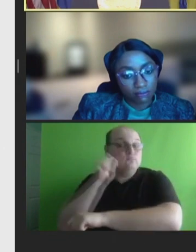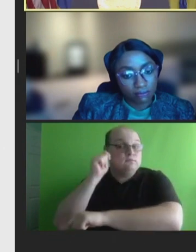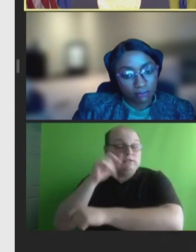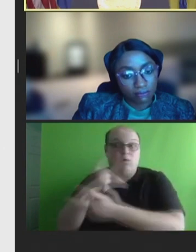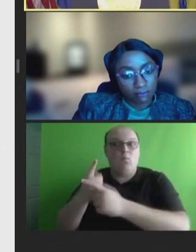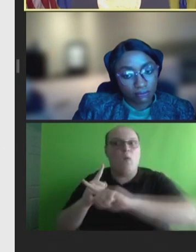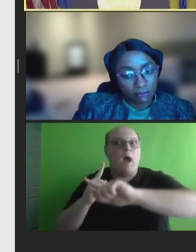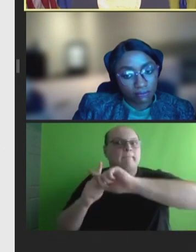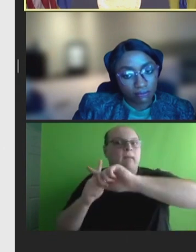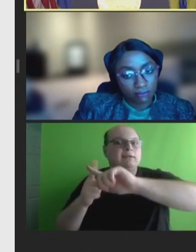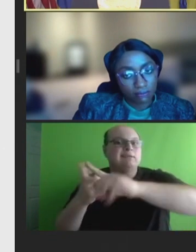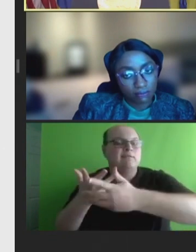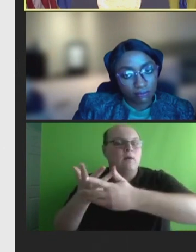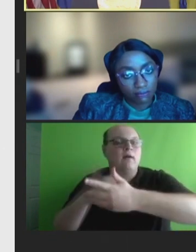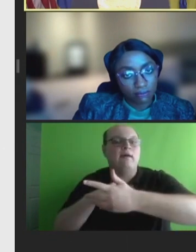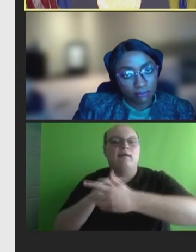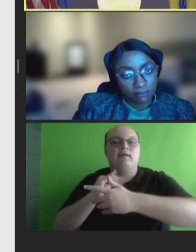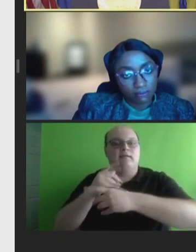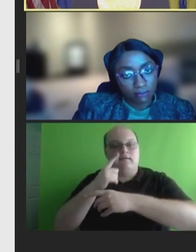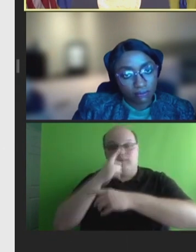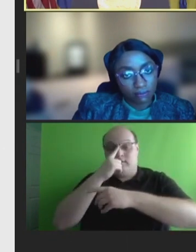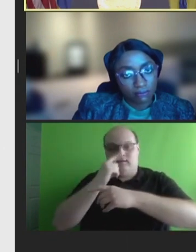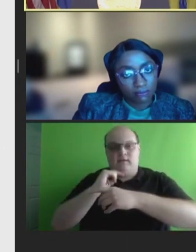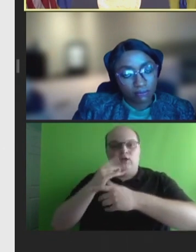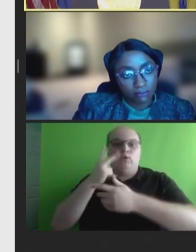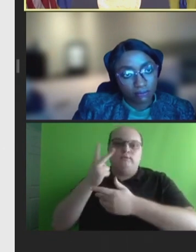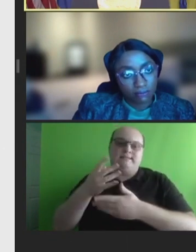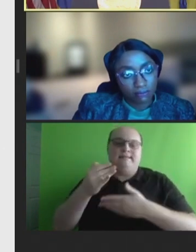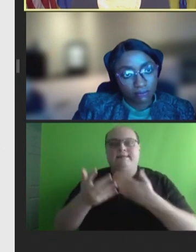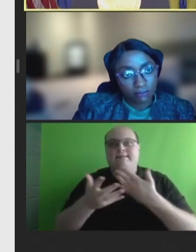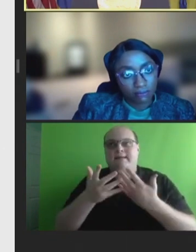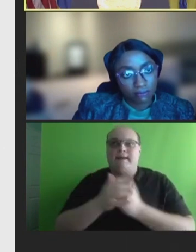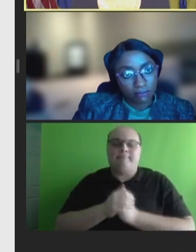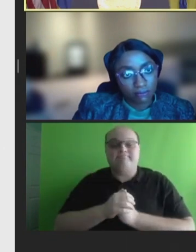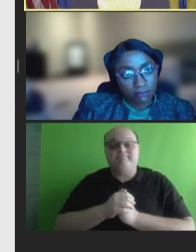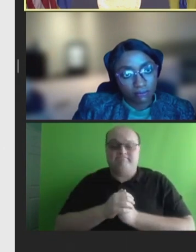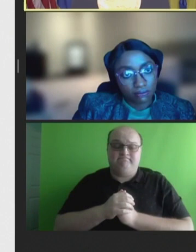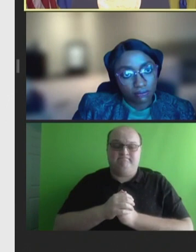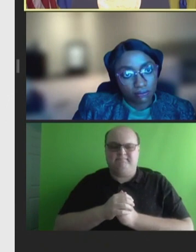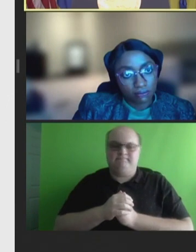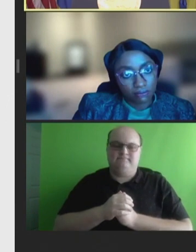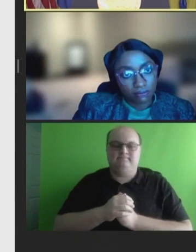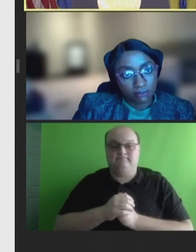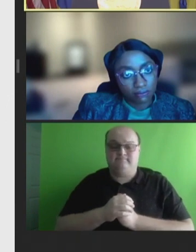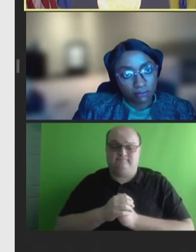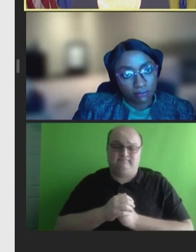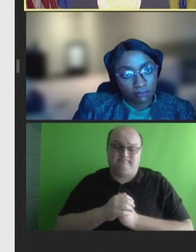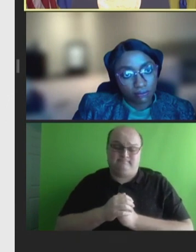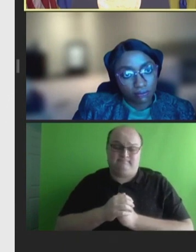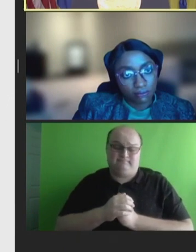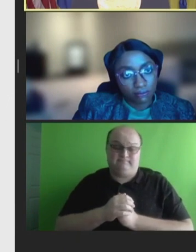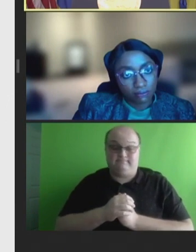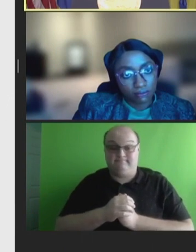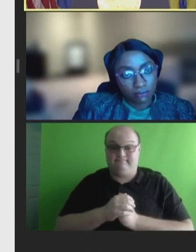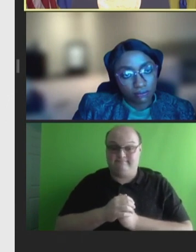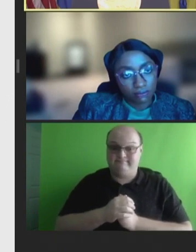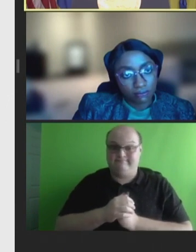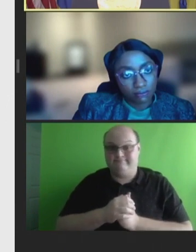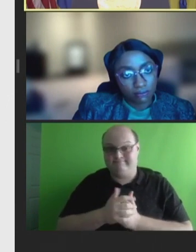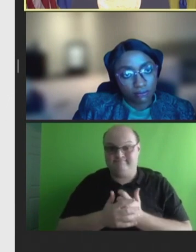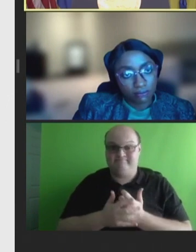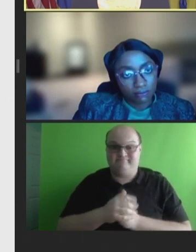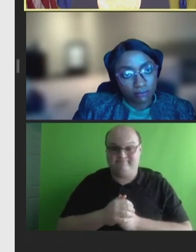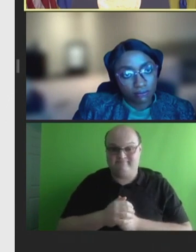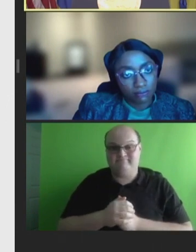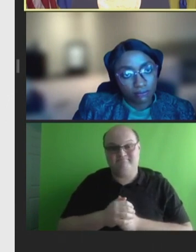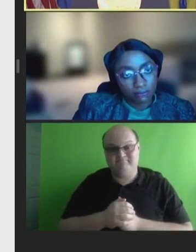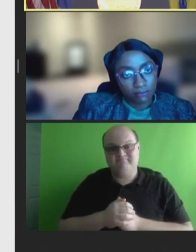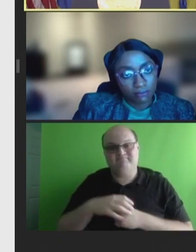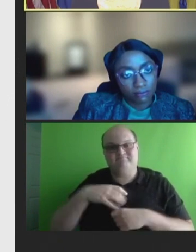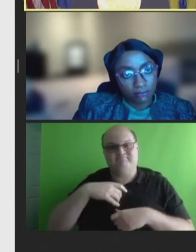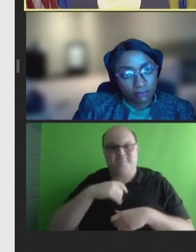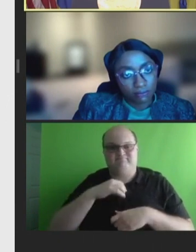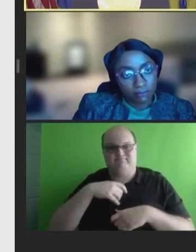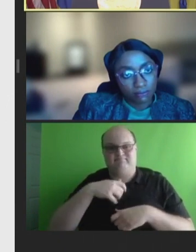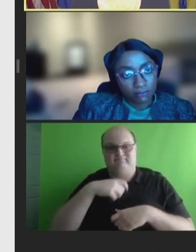we are seeing -- we still have, you know, nearly 9 out of 10 teens that have their